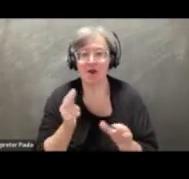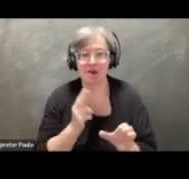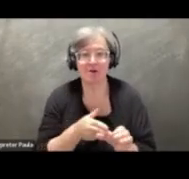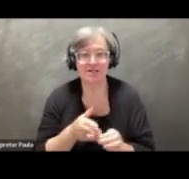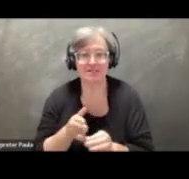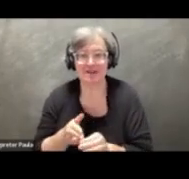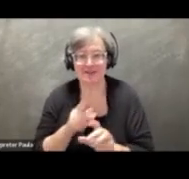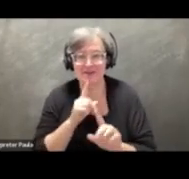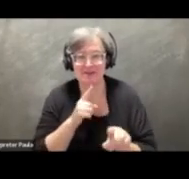today.